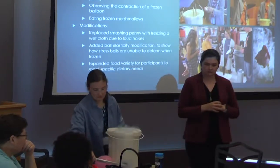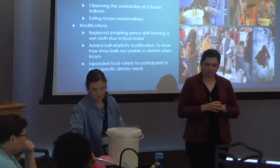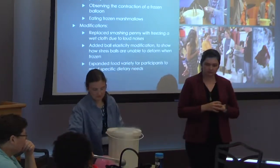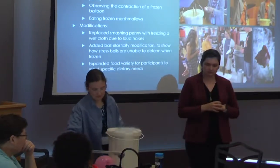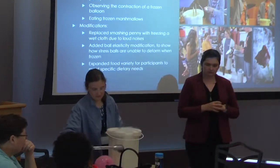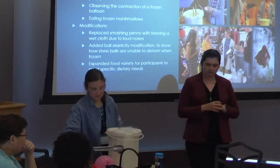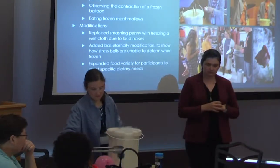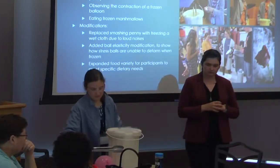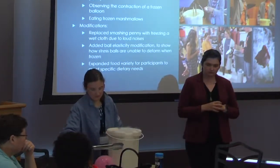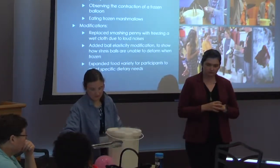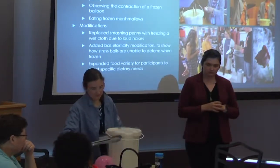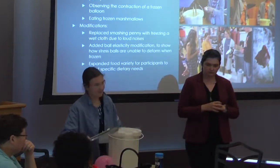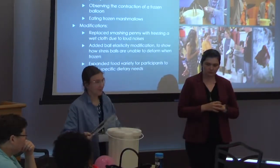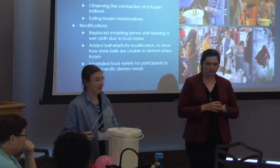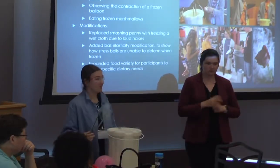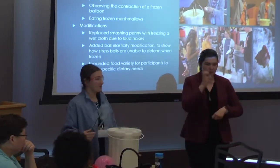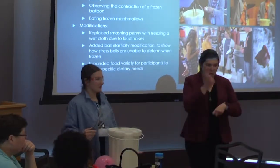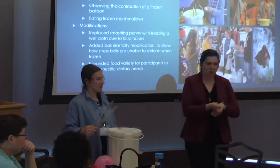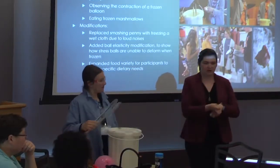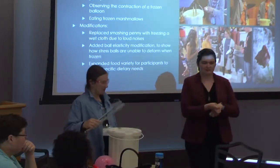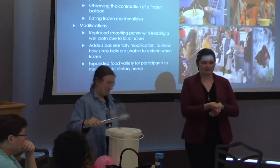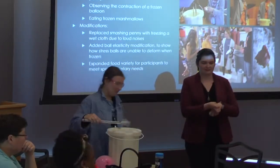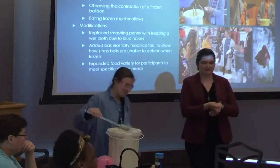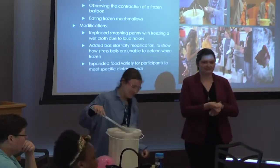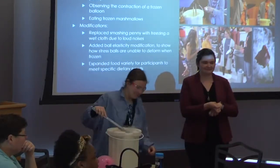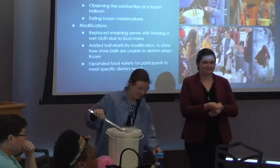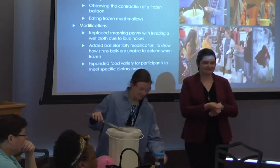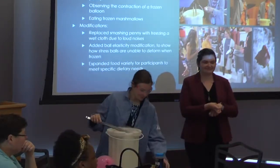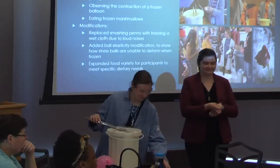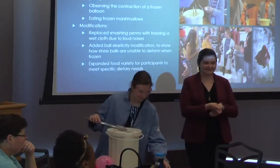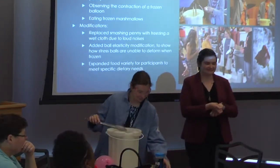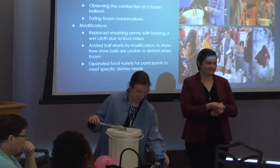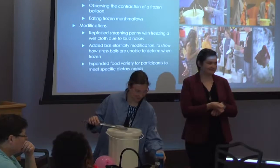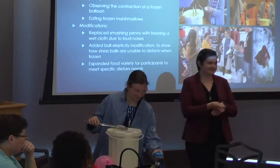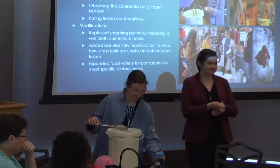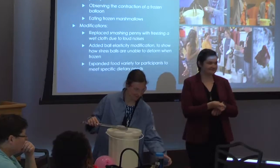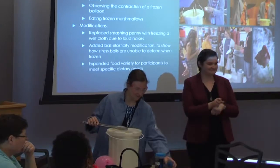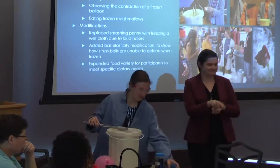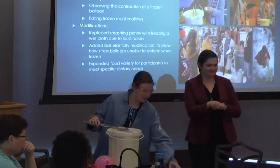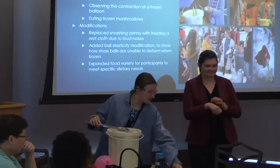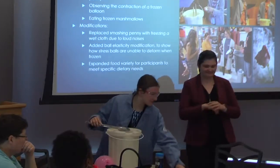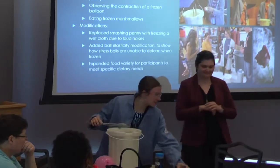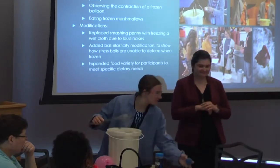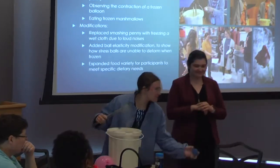(ball clunks on table) (audience murmurs)